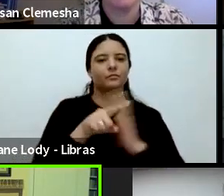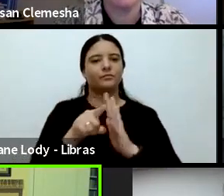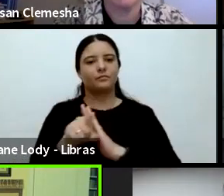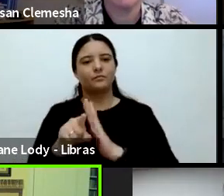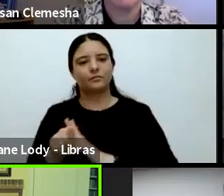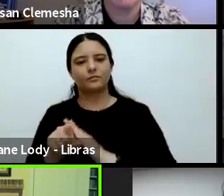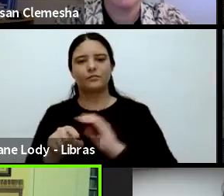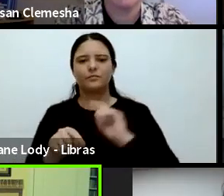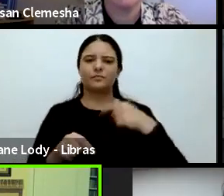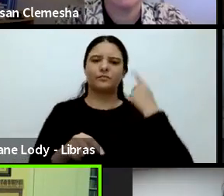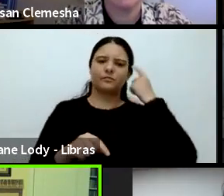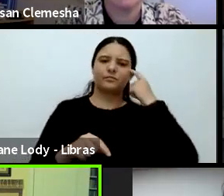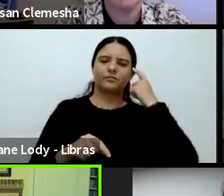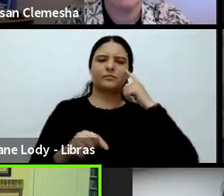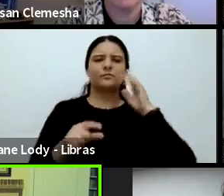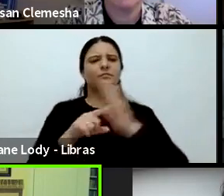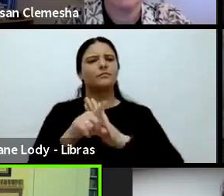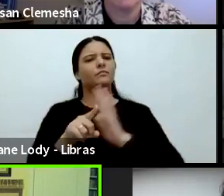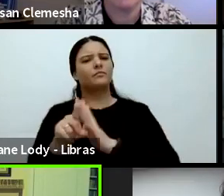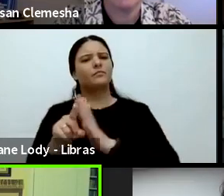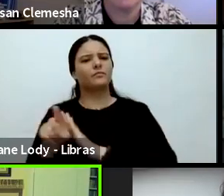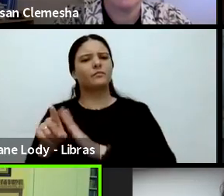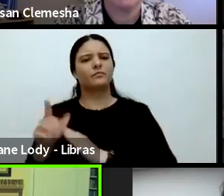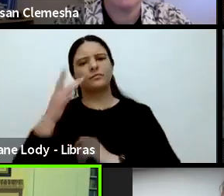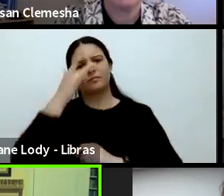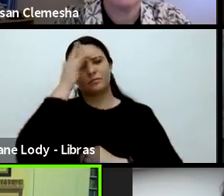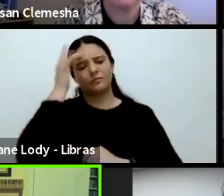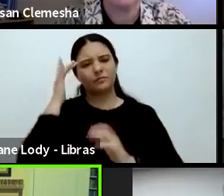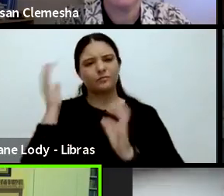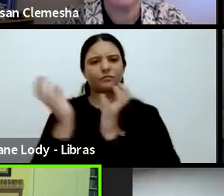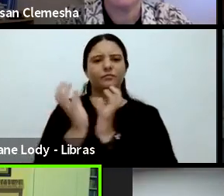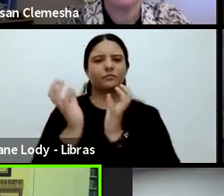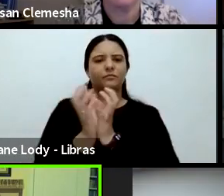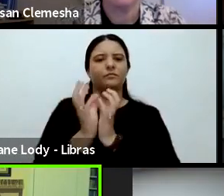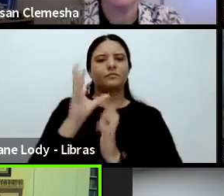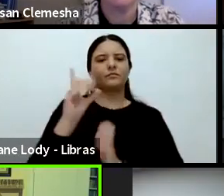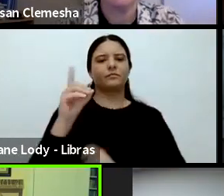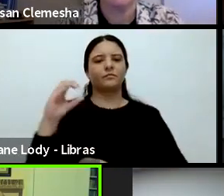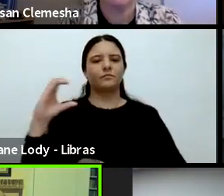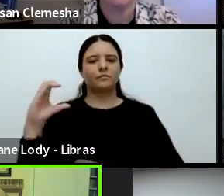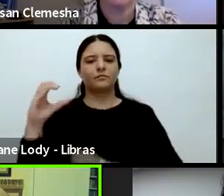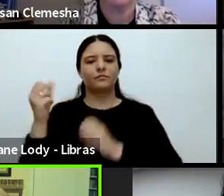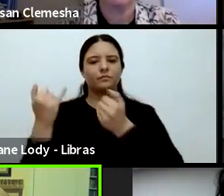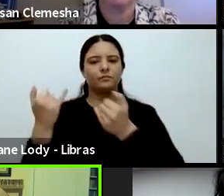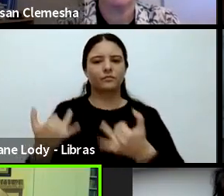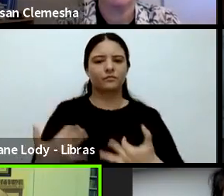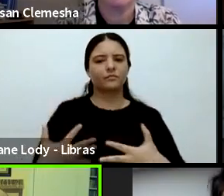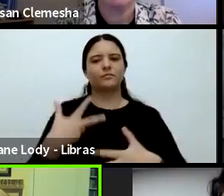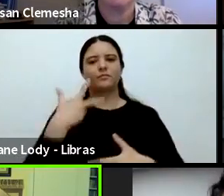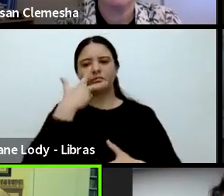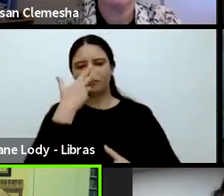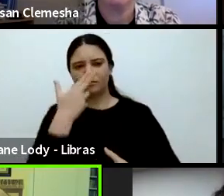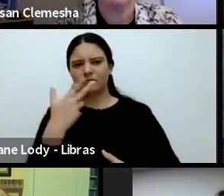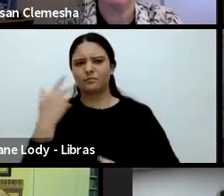was looking at the questions that some of you posted on the google Doc. And if it, I just think if it, I just think it would be